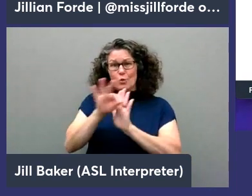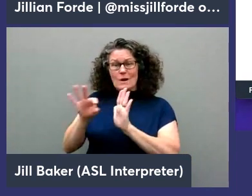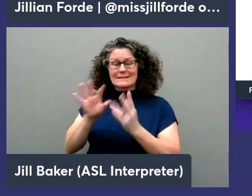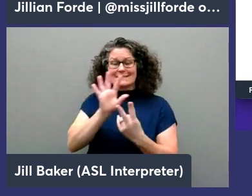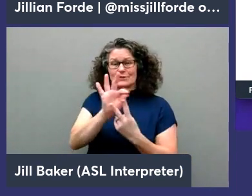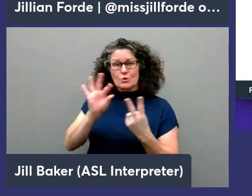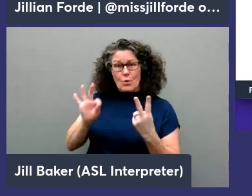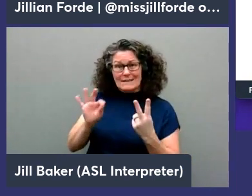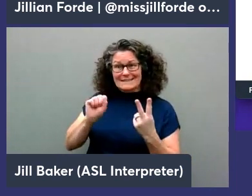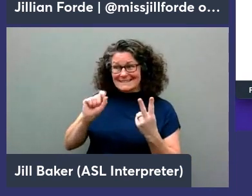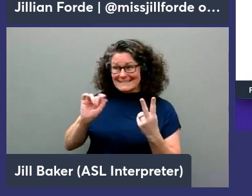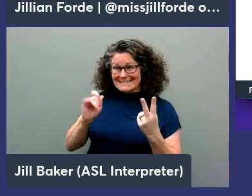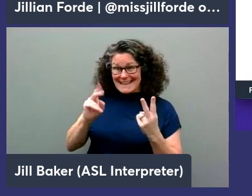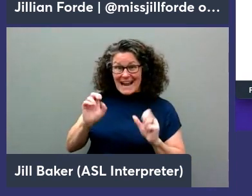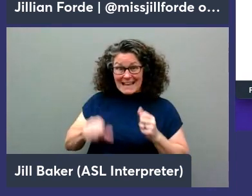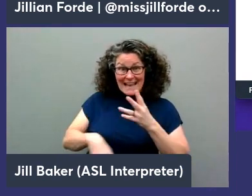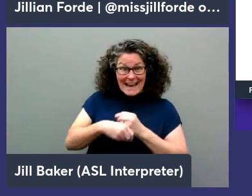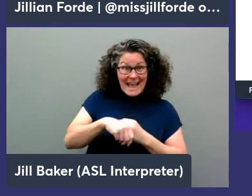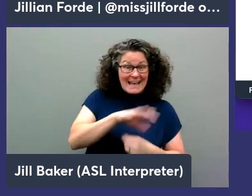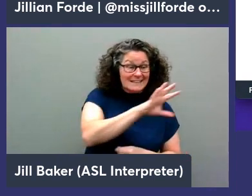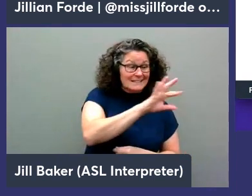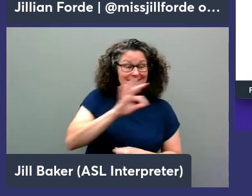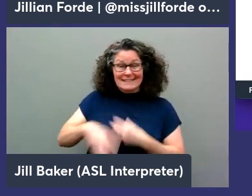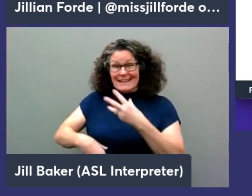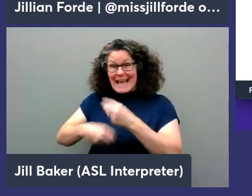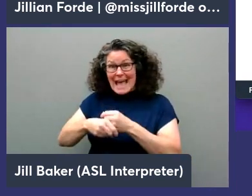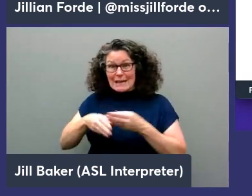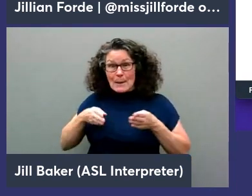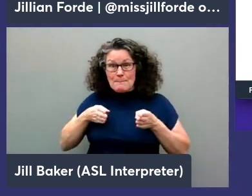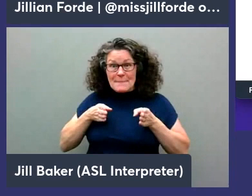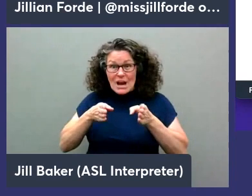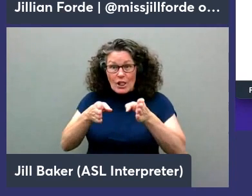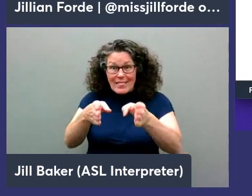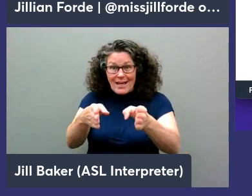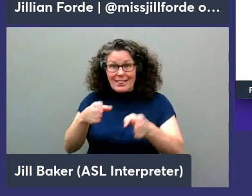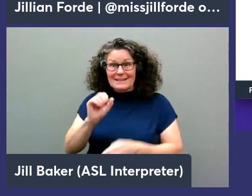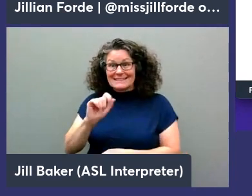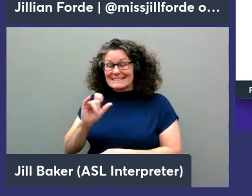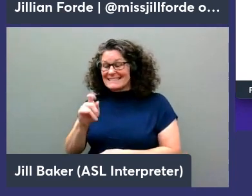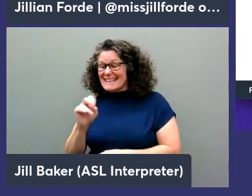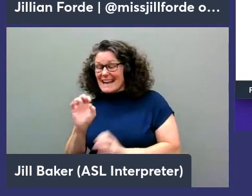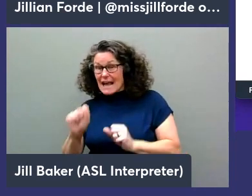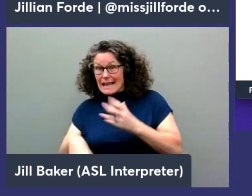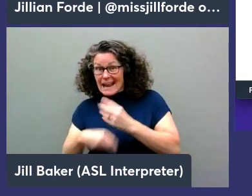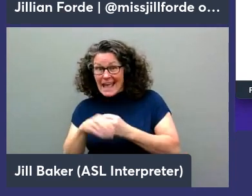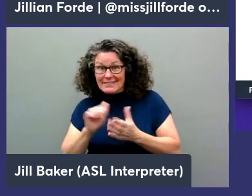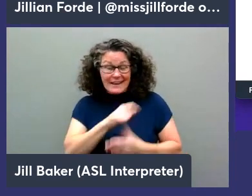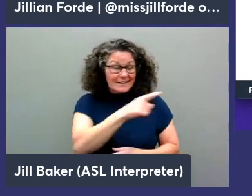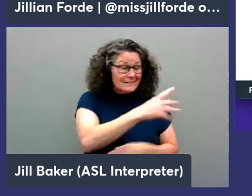And then if I wanted to add a parallel state here, I could do that. If I wanted to add an action,